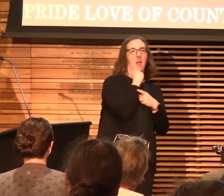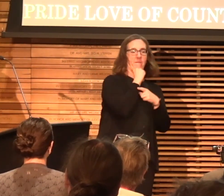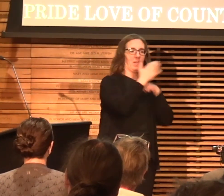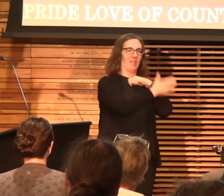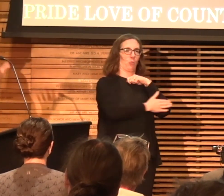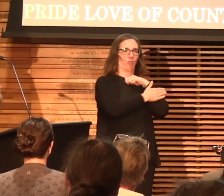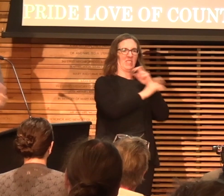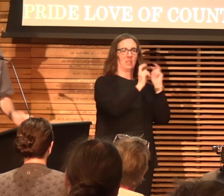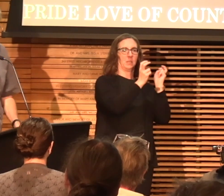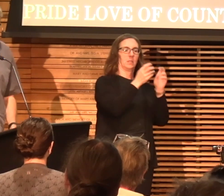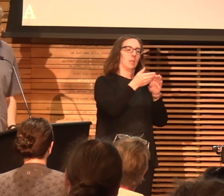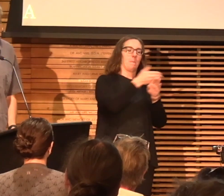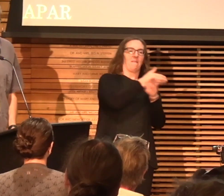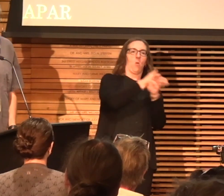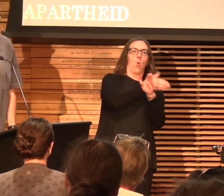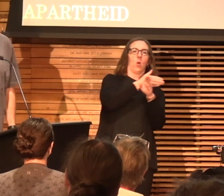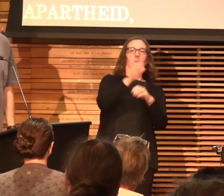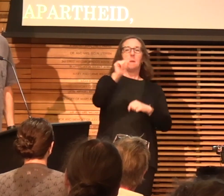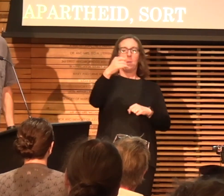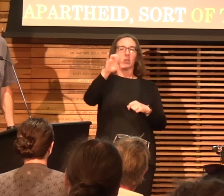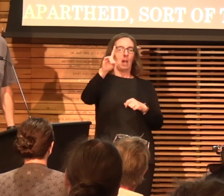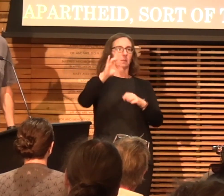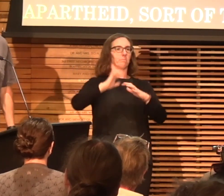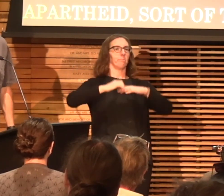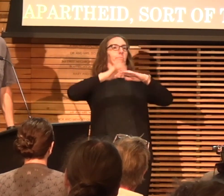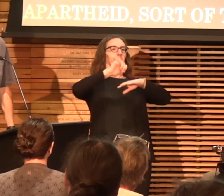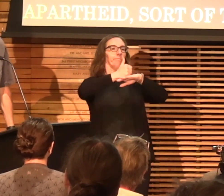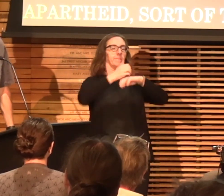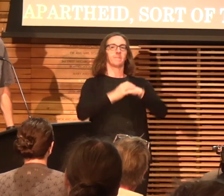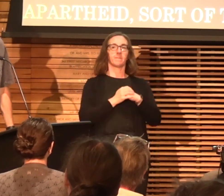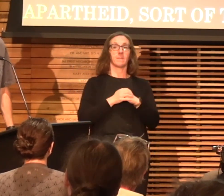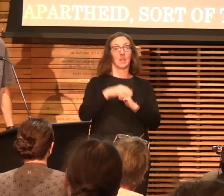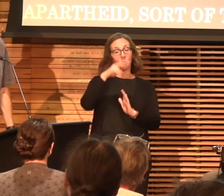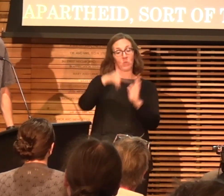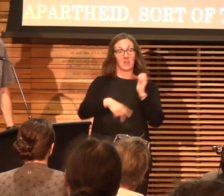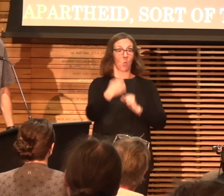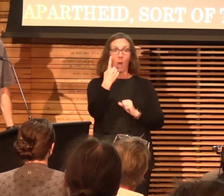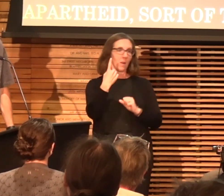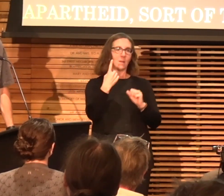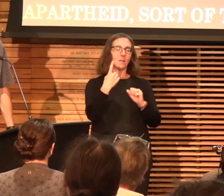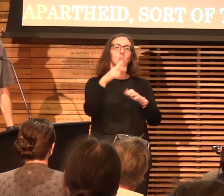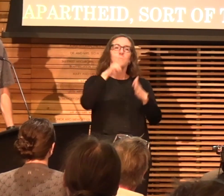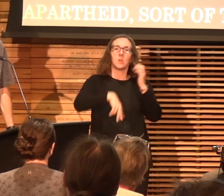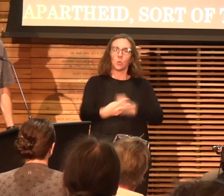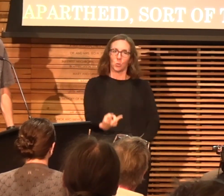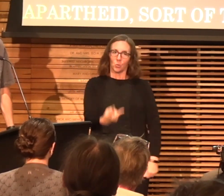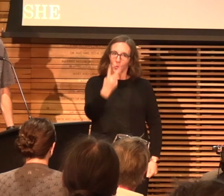sorta the prelude to apartheid. She reads not one, but two books about Gandhi,